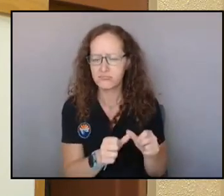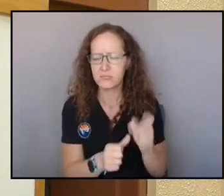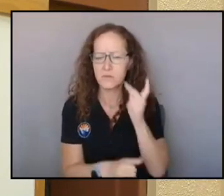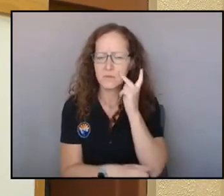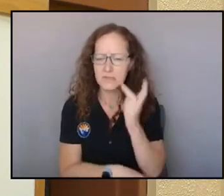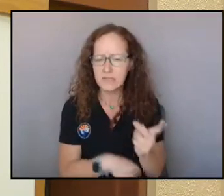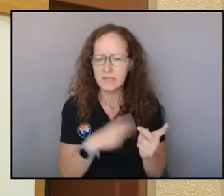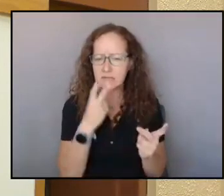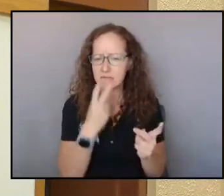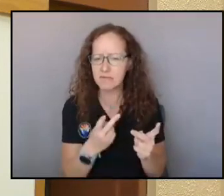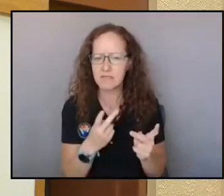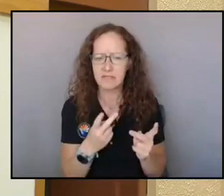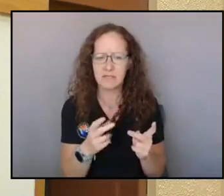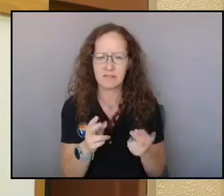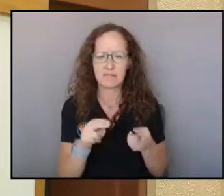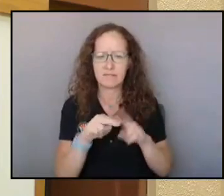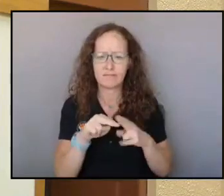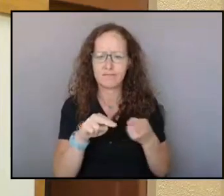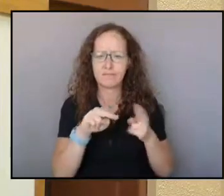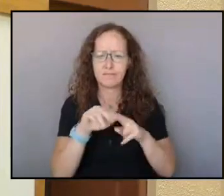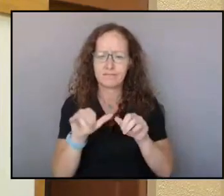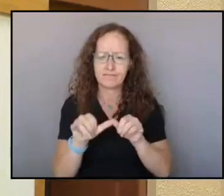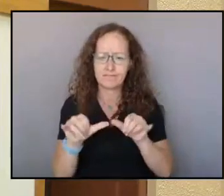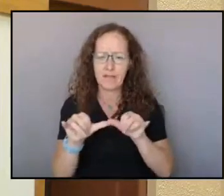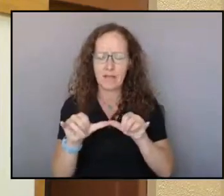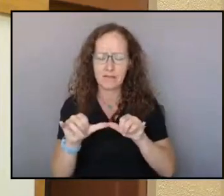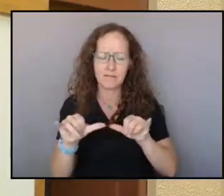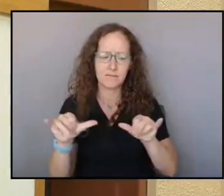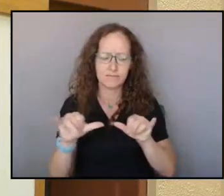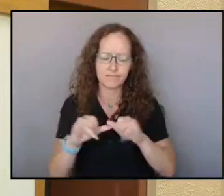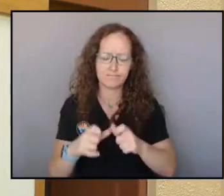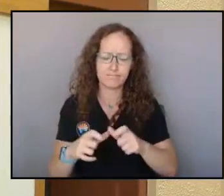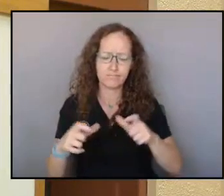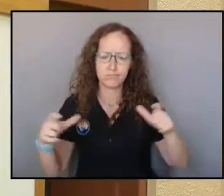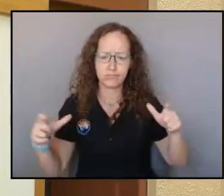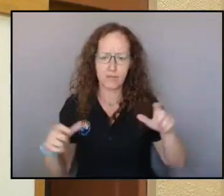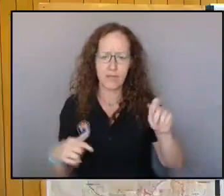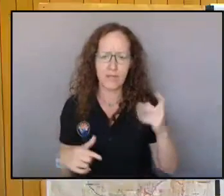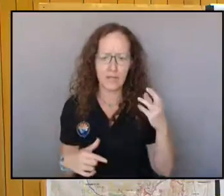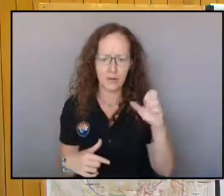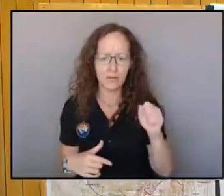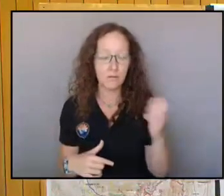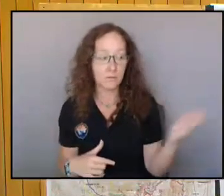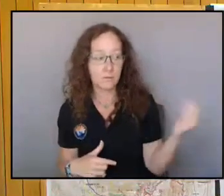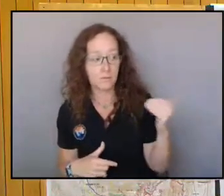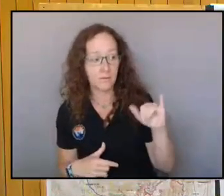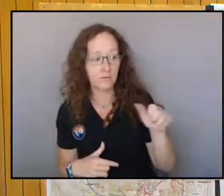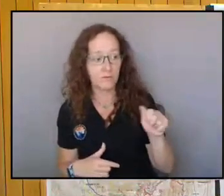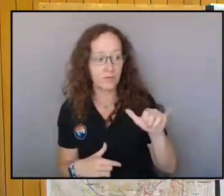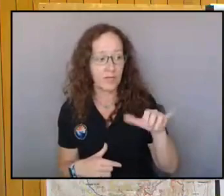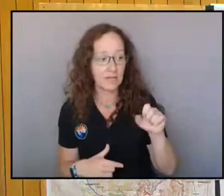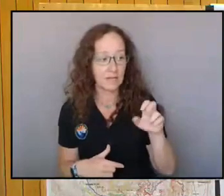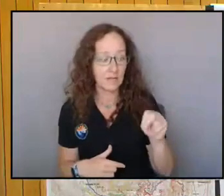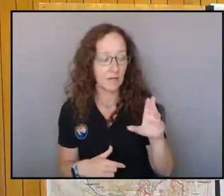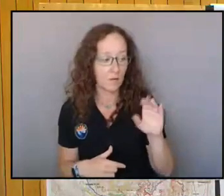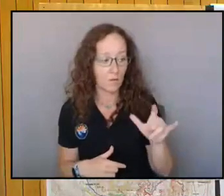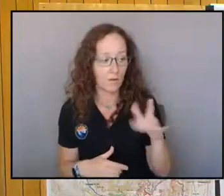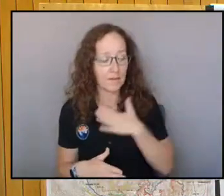WE ARE GOING TO BRING JAYSON COIL BACK UP TO EXPLAIN THAT.